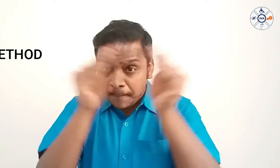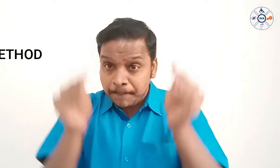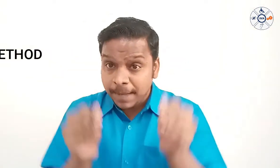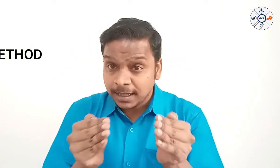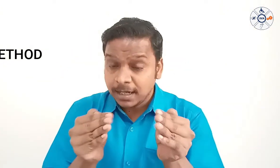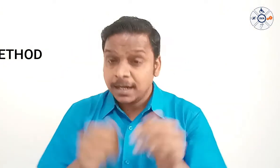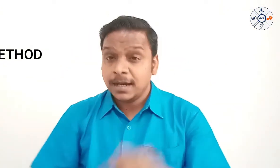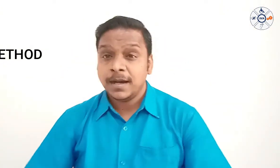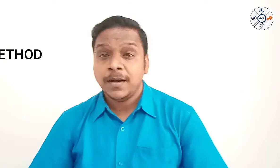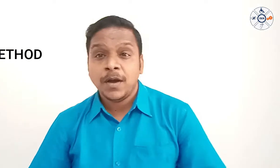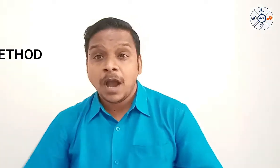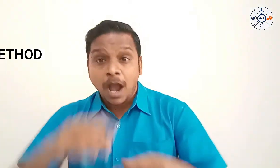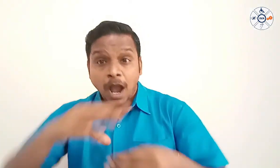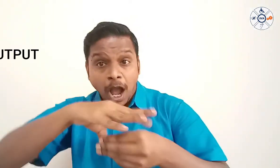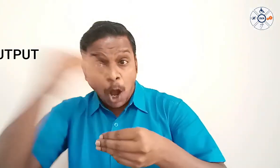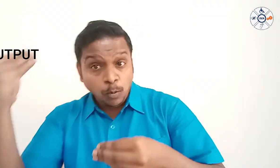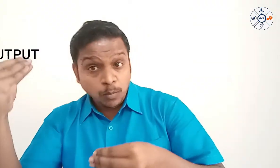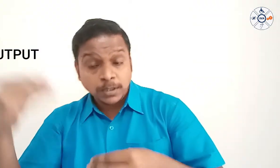Method Output